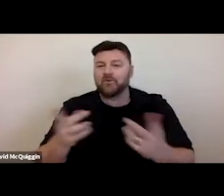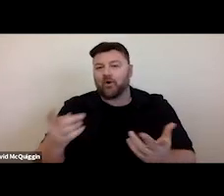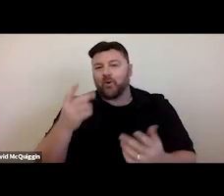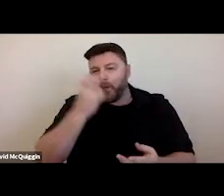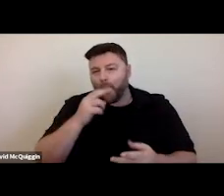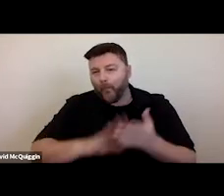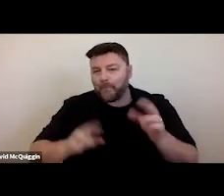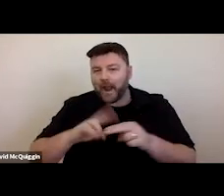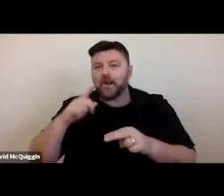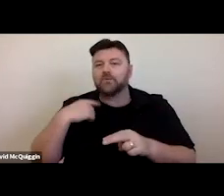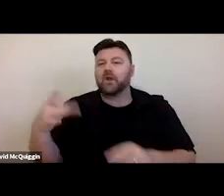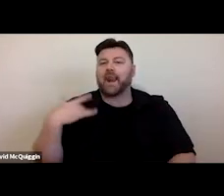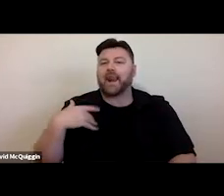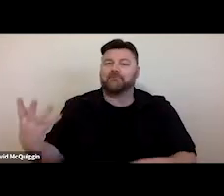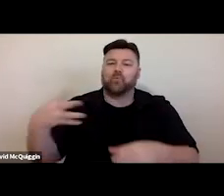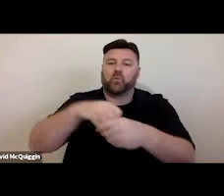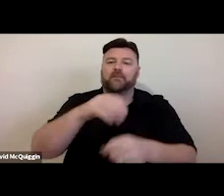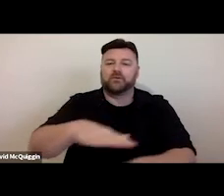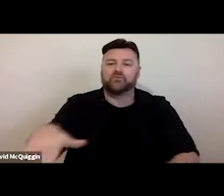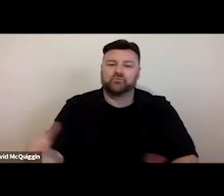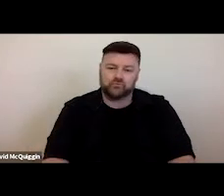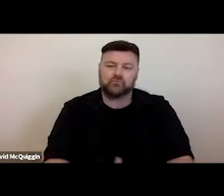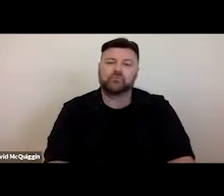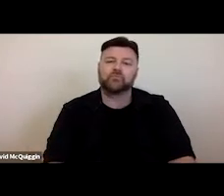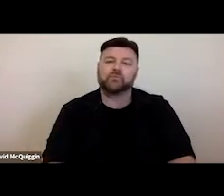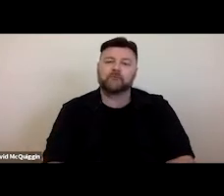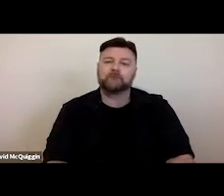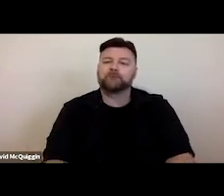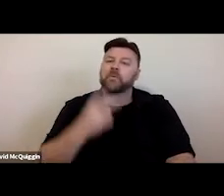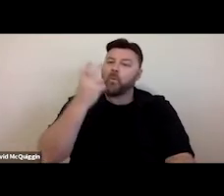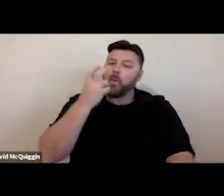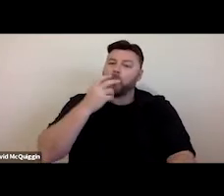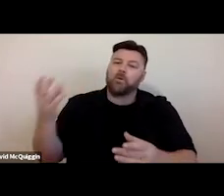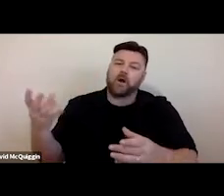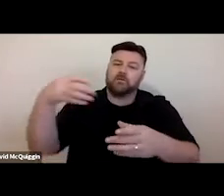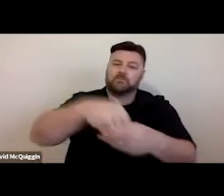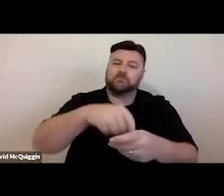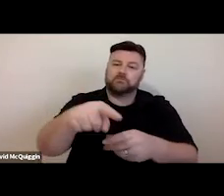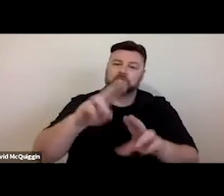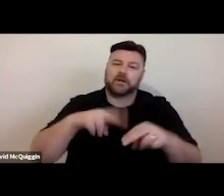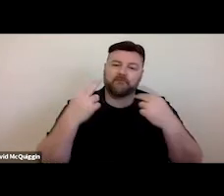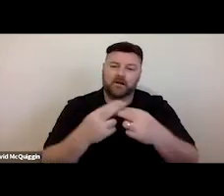re-adopting back into the home, older member bs of the family -- older members of the family. I wouldn't say that is a typical